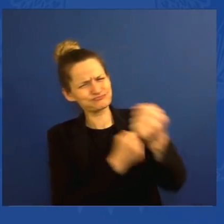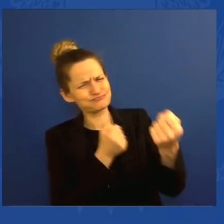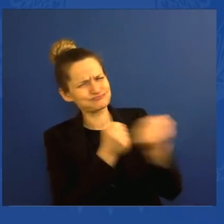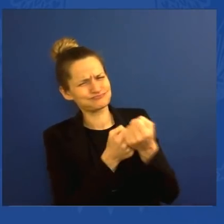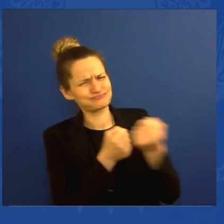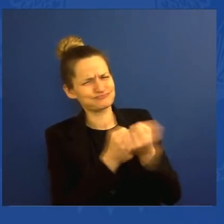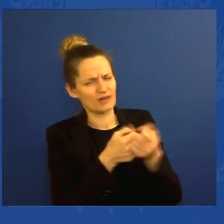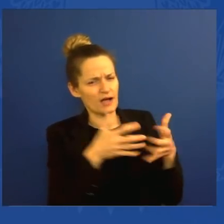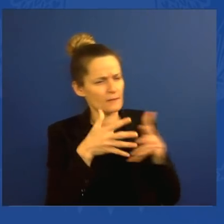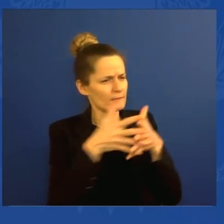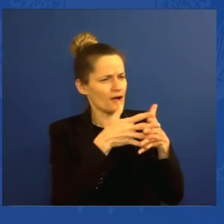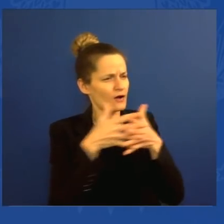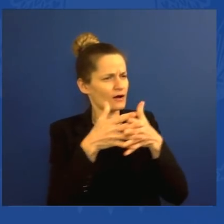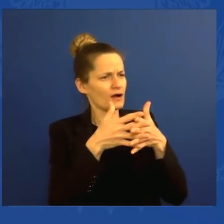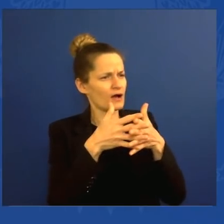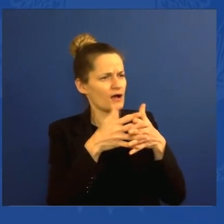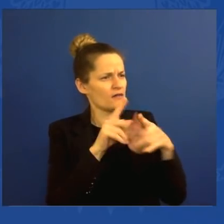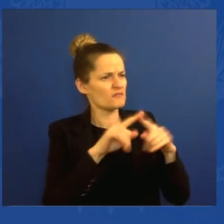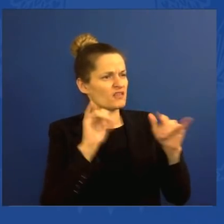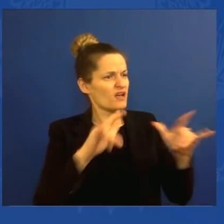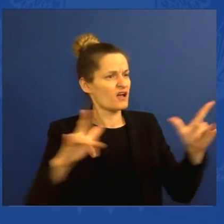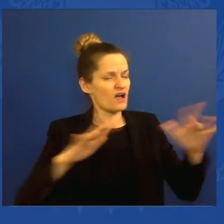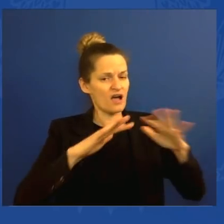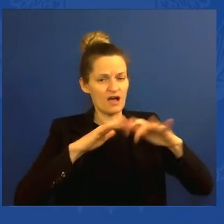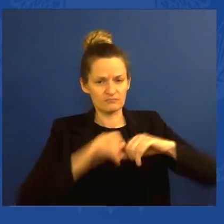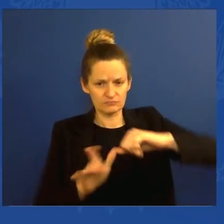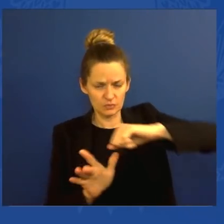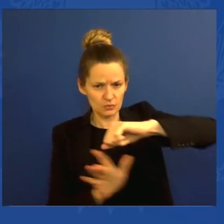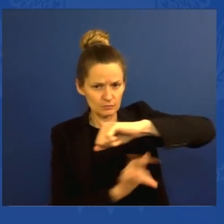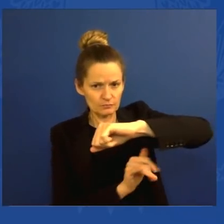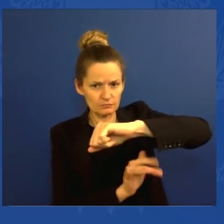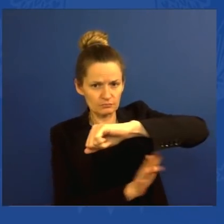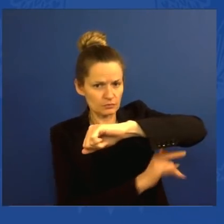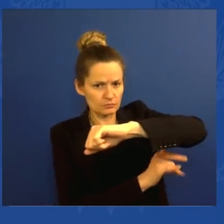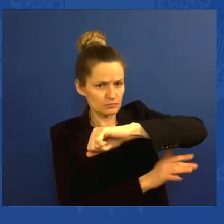As a result, today, we barely produce 10 percent of these computer chips,